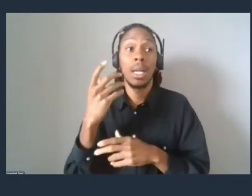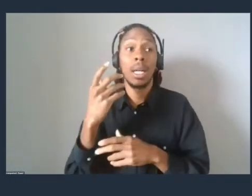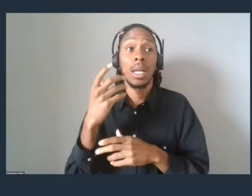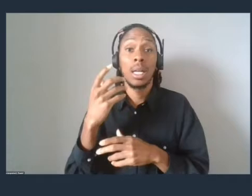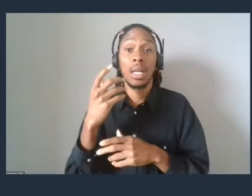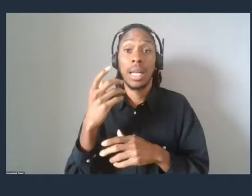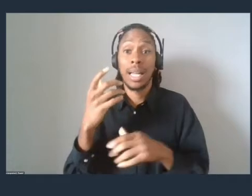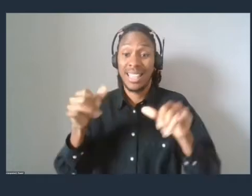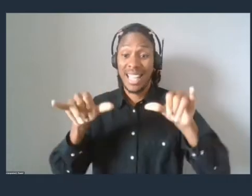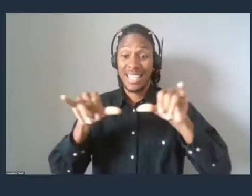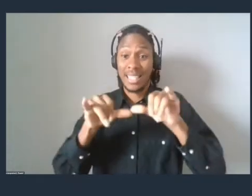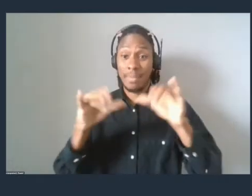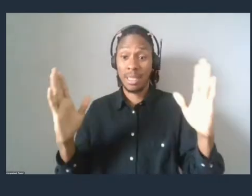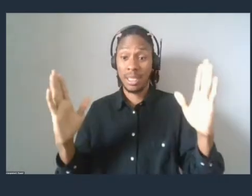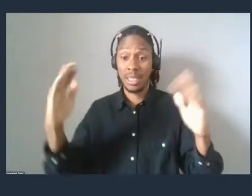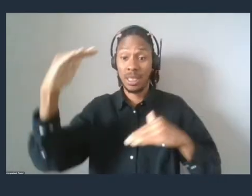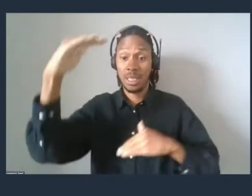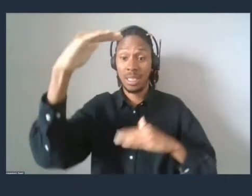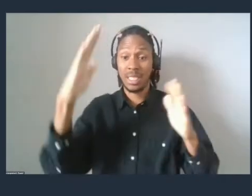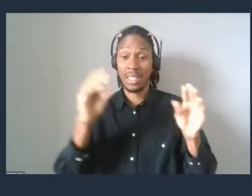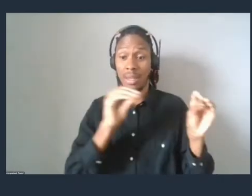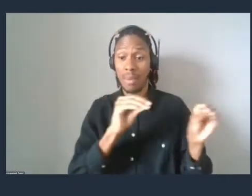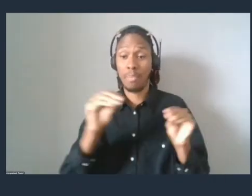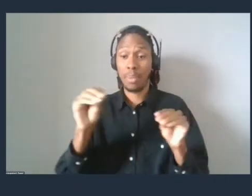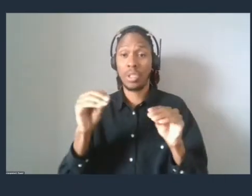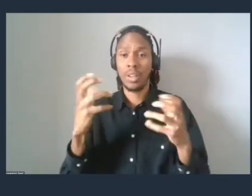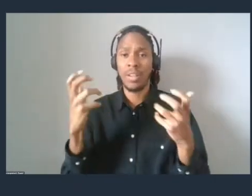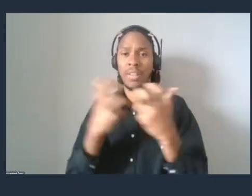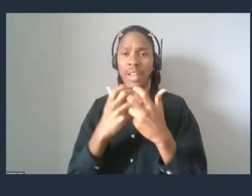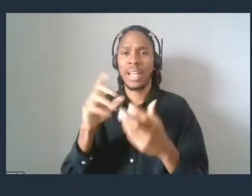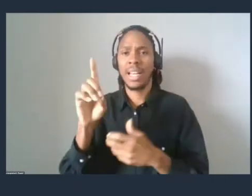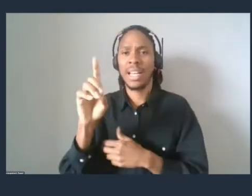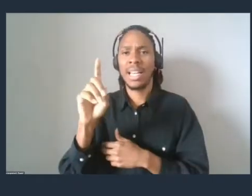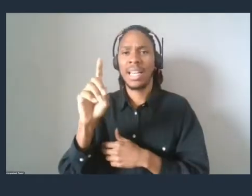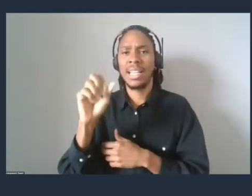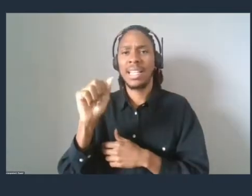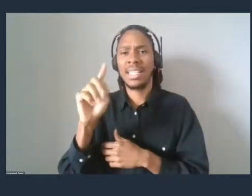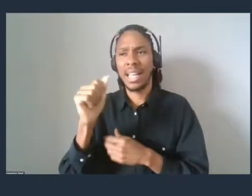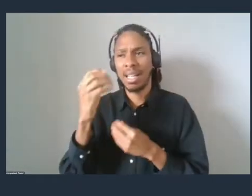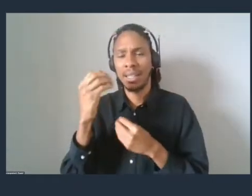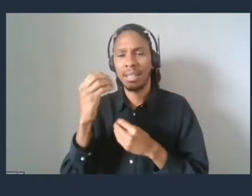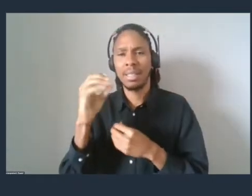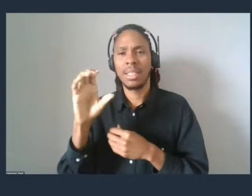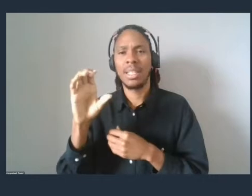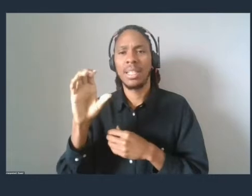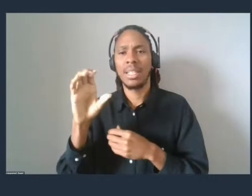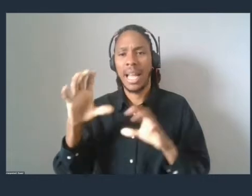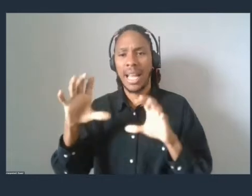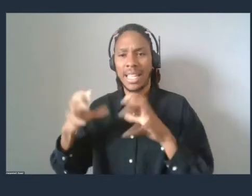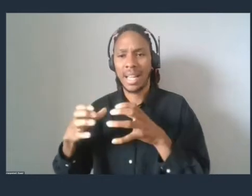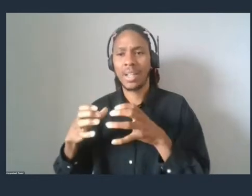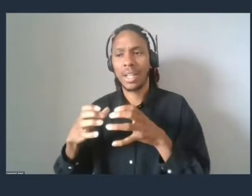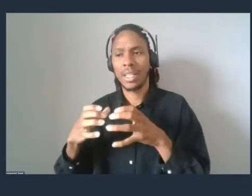into that data lake category where the data lake solutions out there start to be more relevant to you